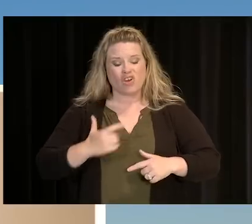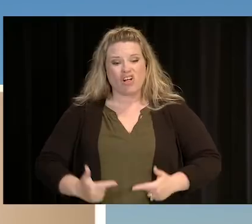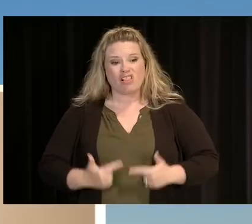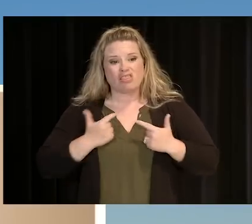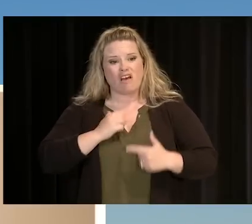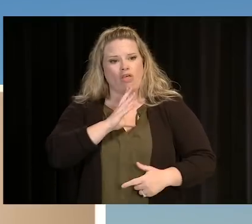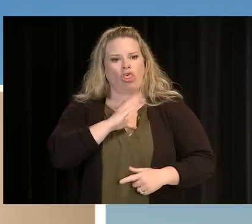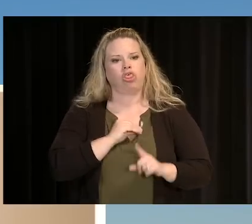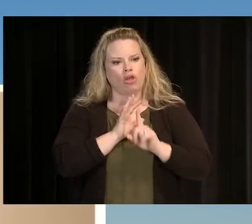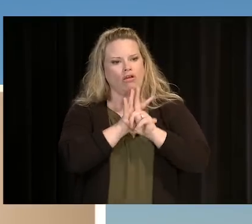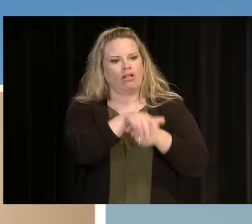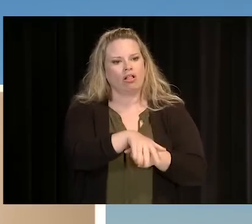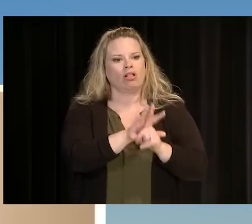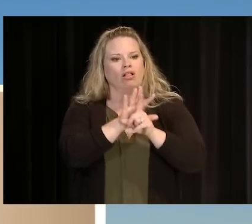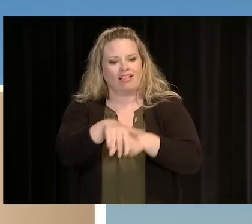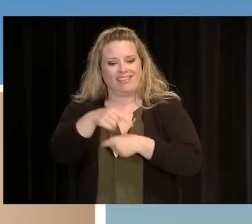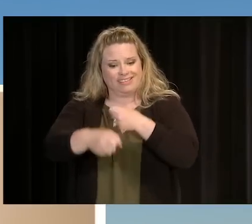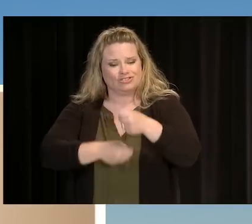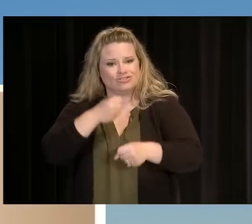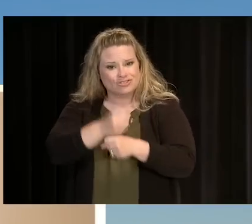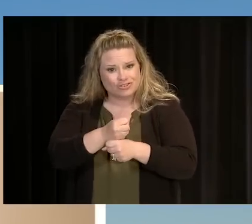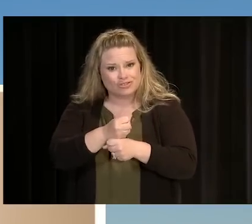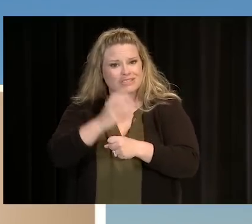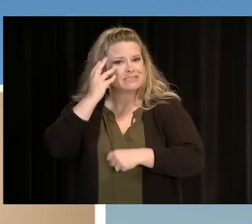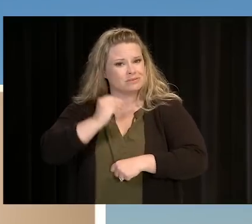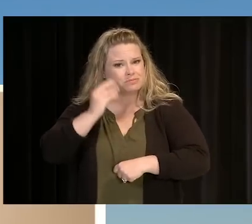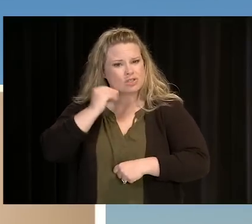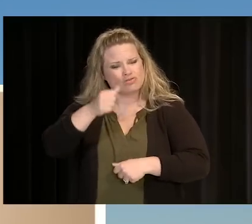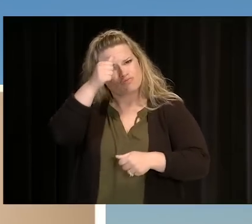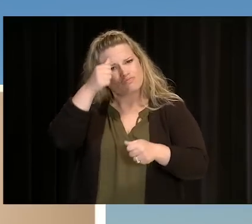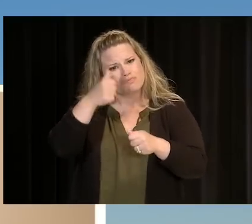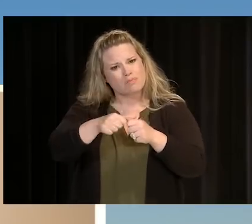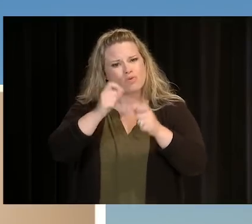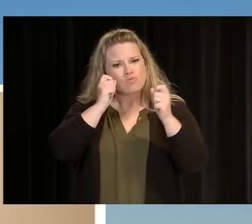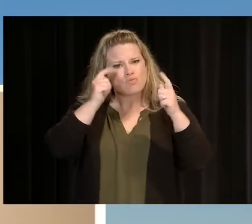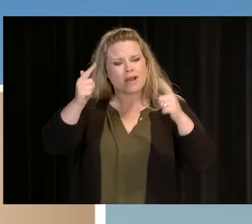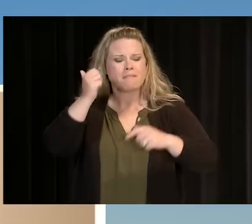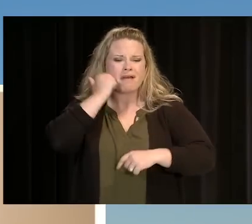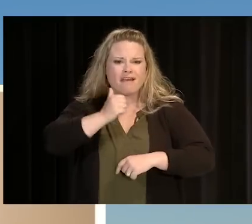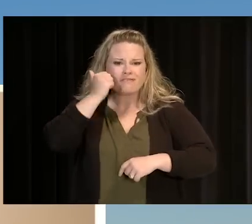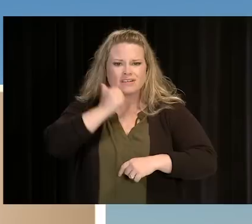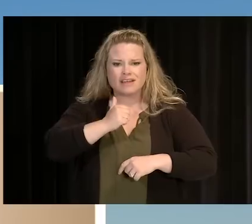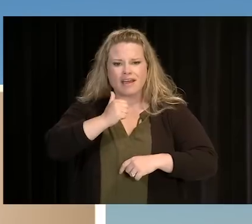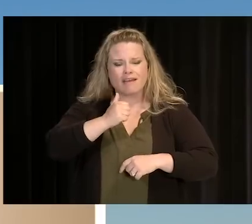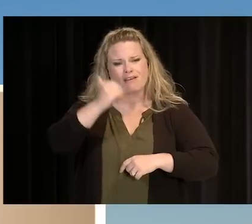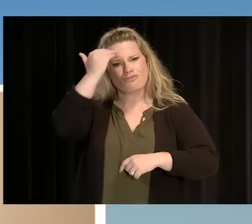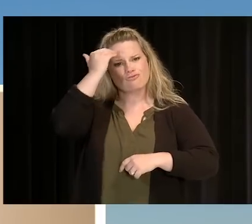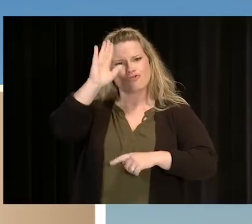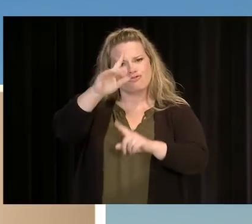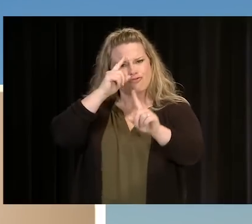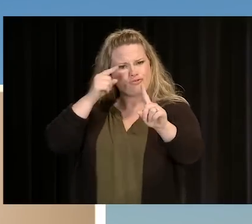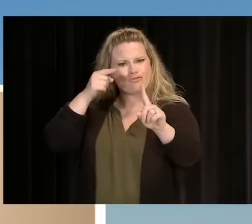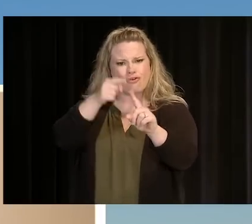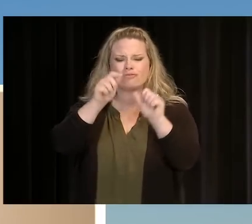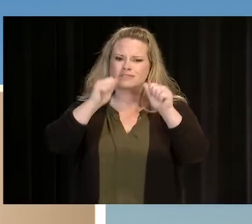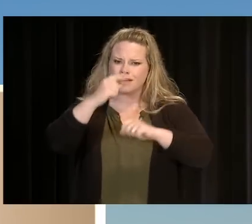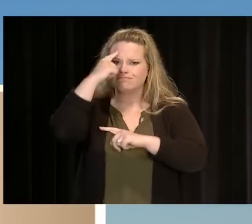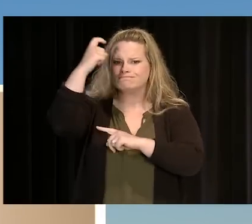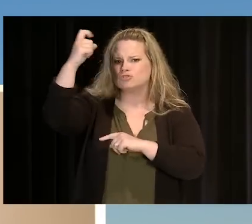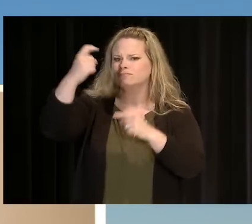WHEN LIFE BEATS US DOWN OVER AND OVER AGAIN, LIKE THIS YEAR IT HAS, WE HAVE TO GET UP EACH TIME AND REMEMBER OUR GOALS, BECAUSE WE OWE IT TO OURSELVES